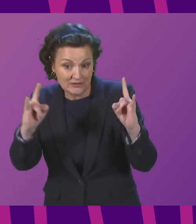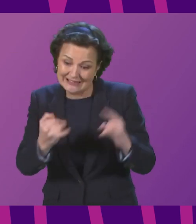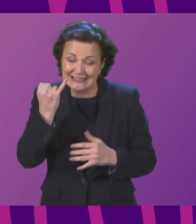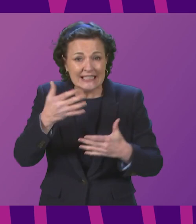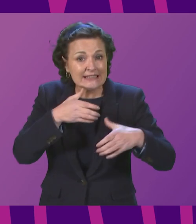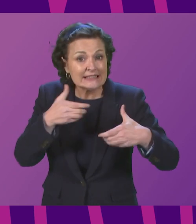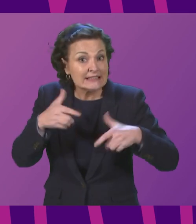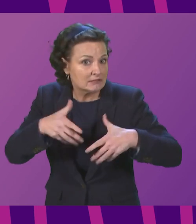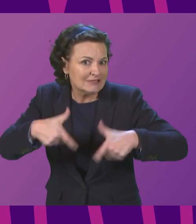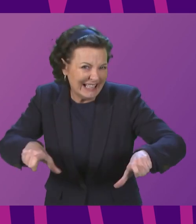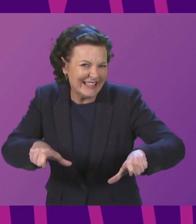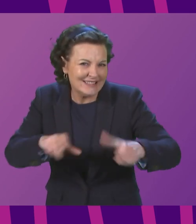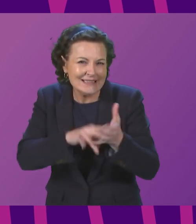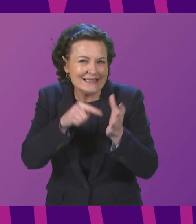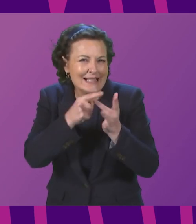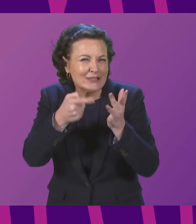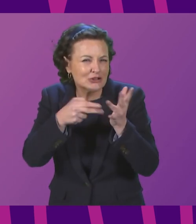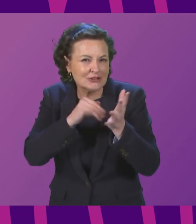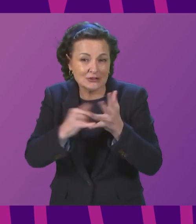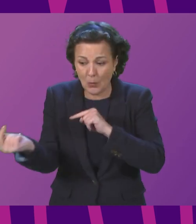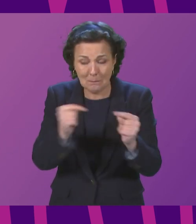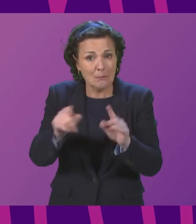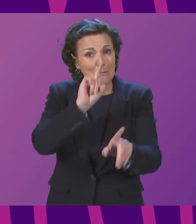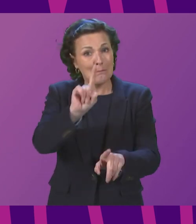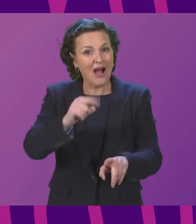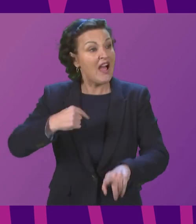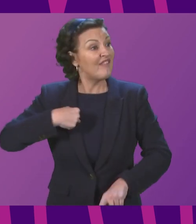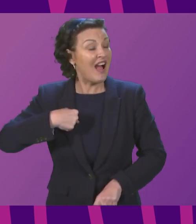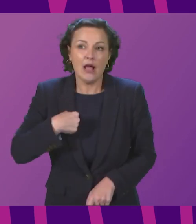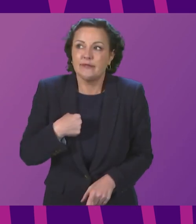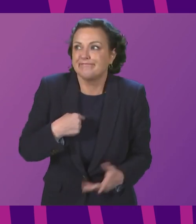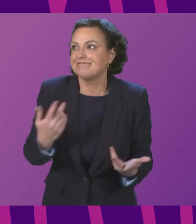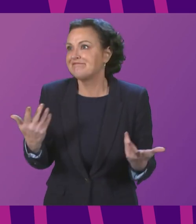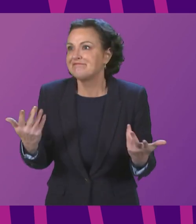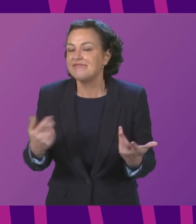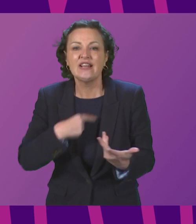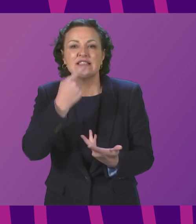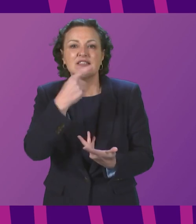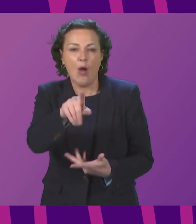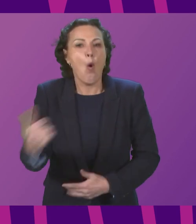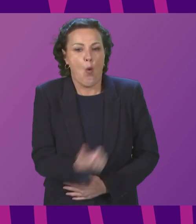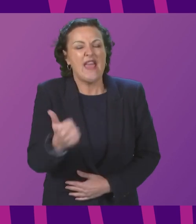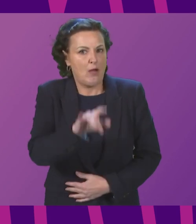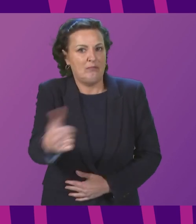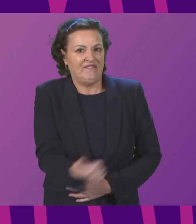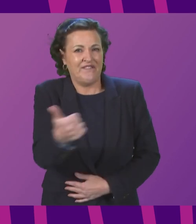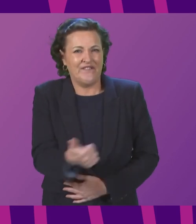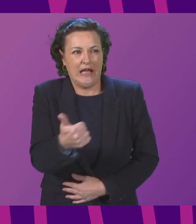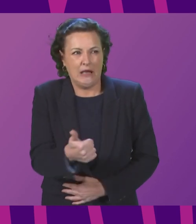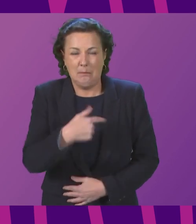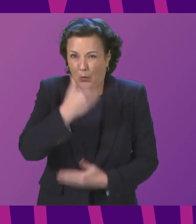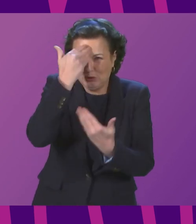I will not do anybody any good if I try to give certainty before we are able to do that.